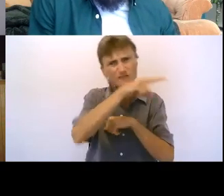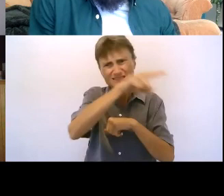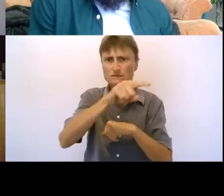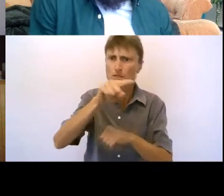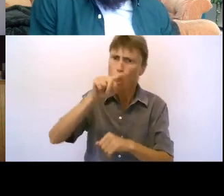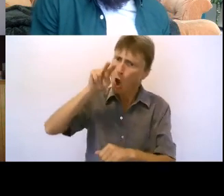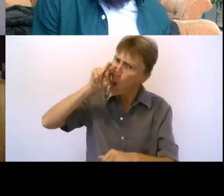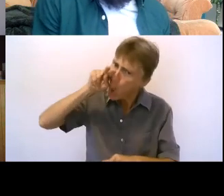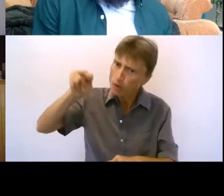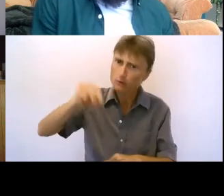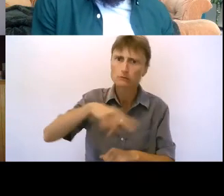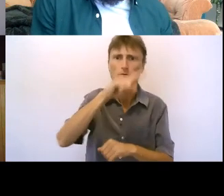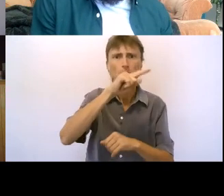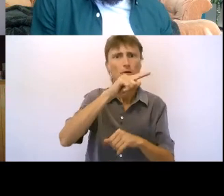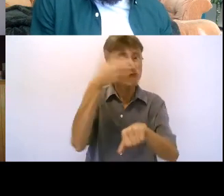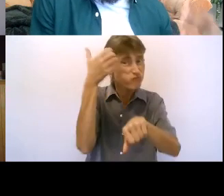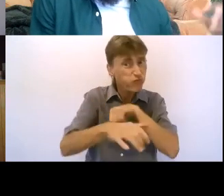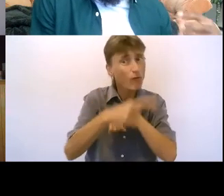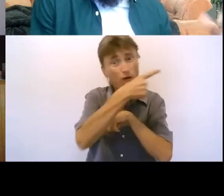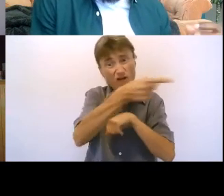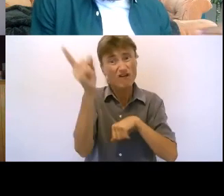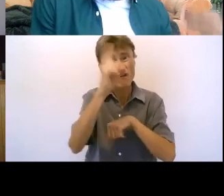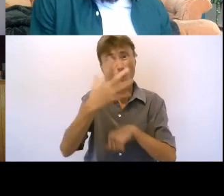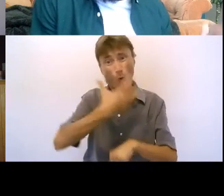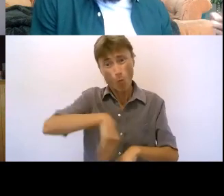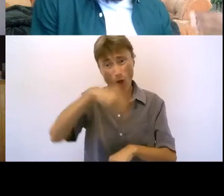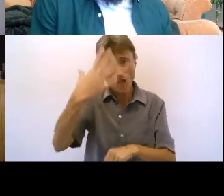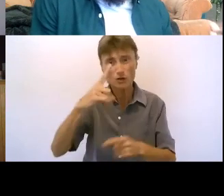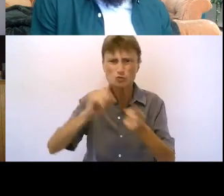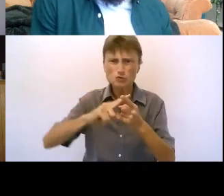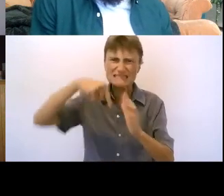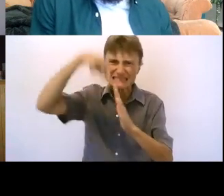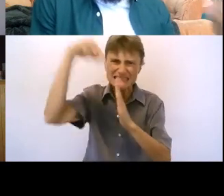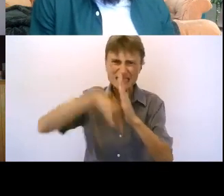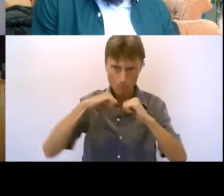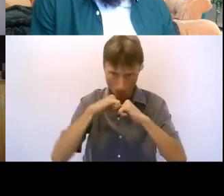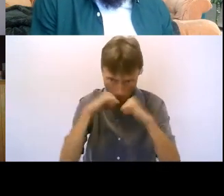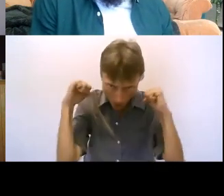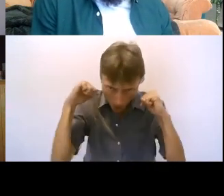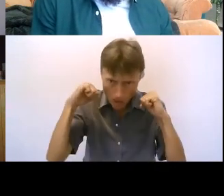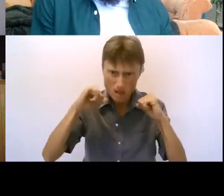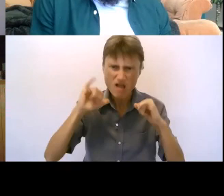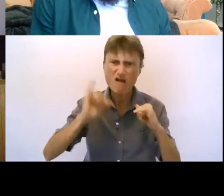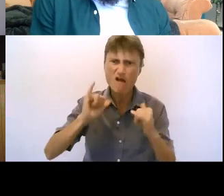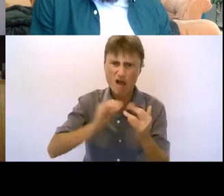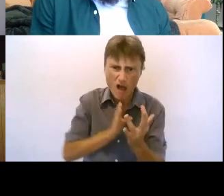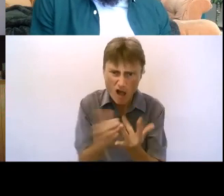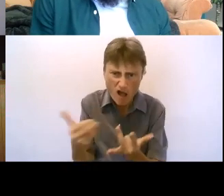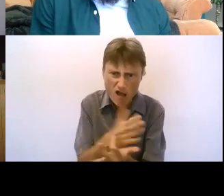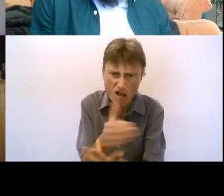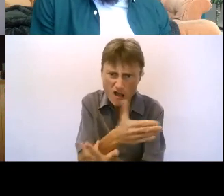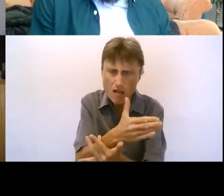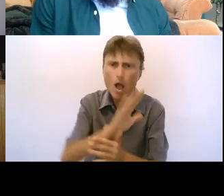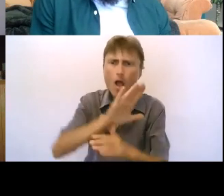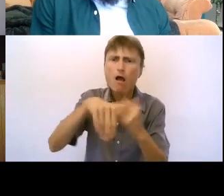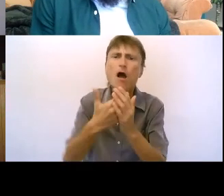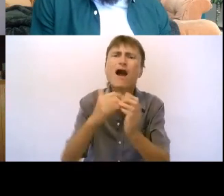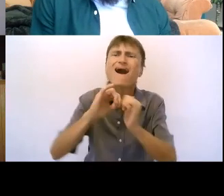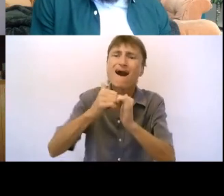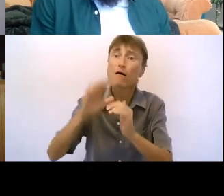folks in the room to begin to look at how they understand their impact, how they are